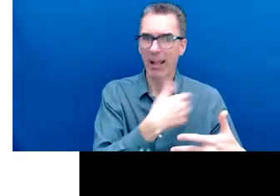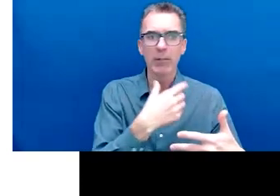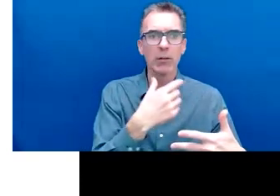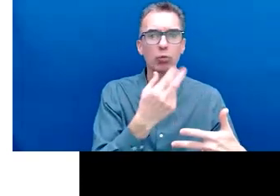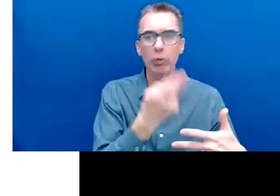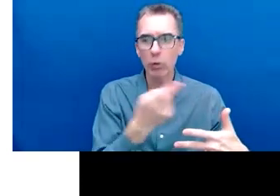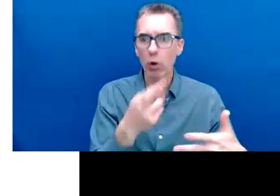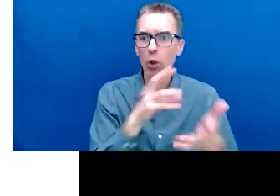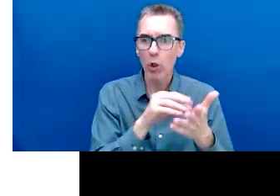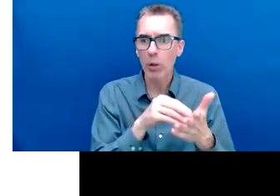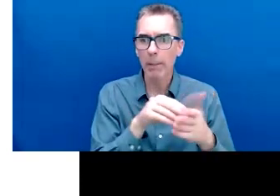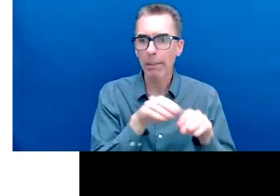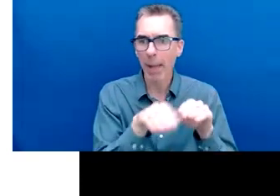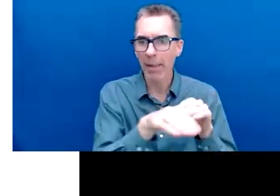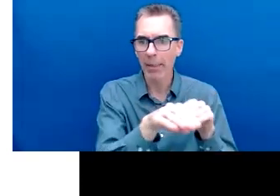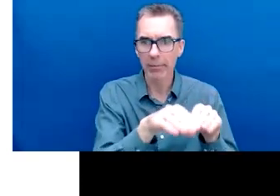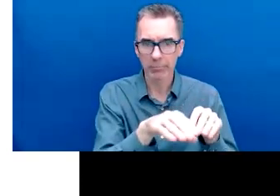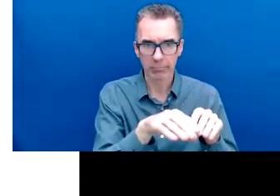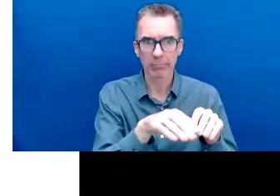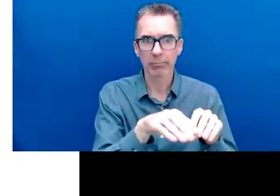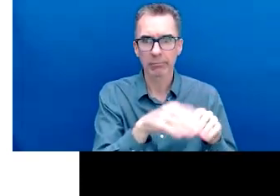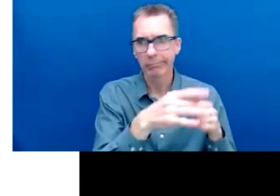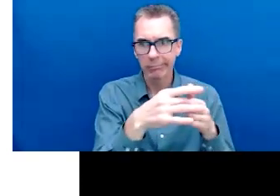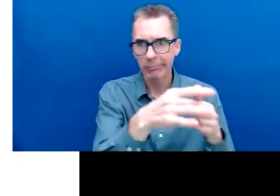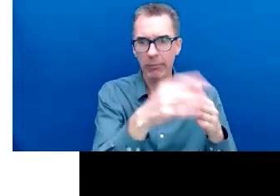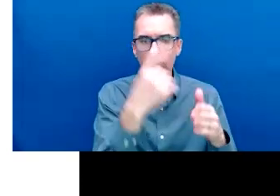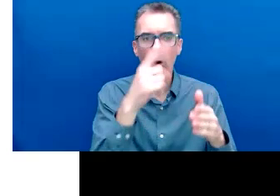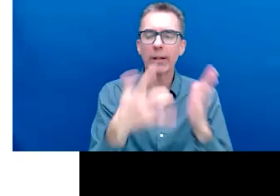for students on various technology topics, but also,